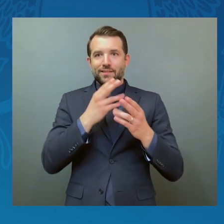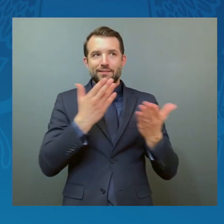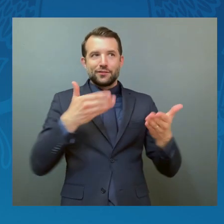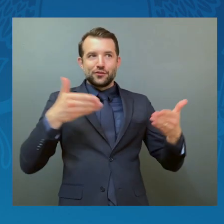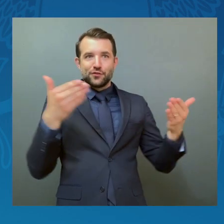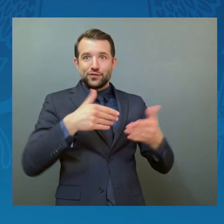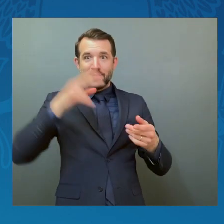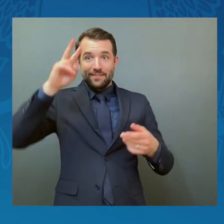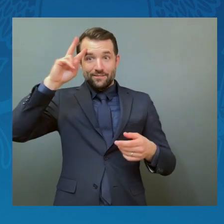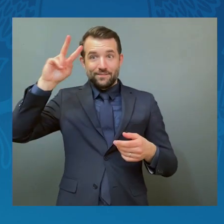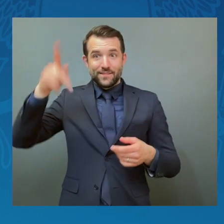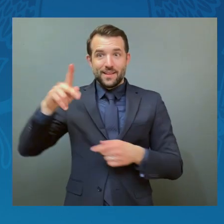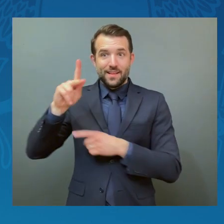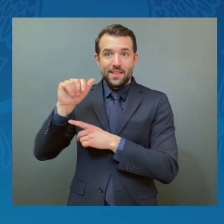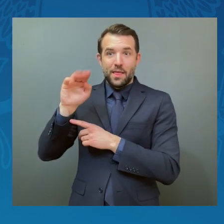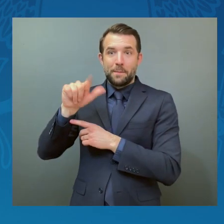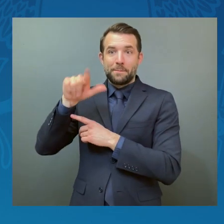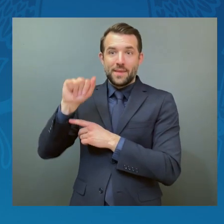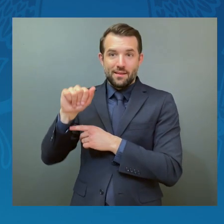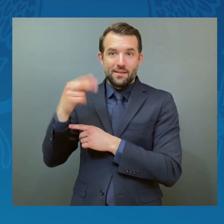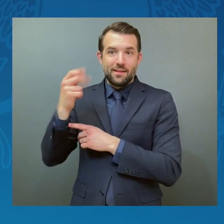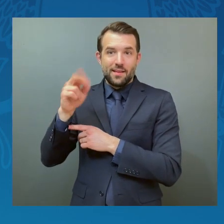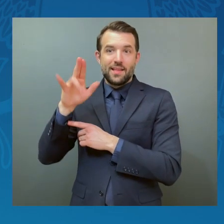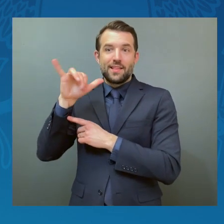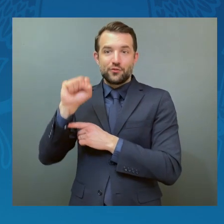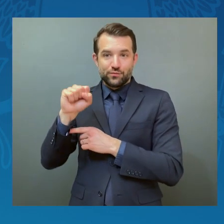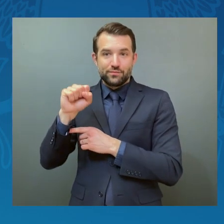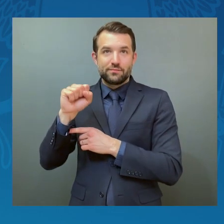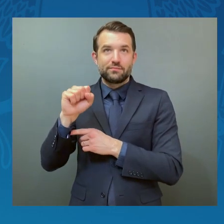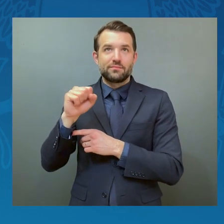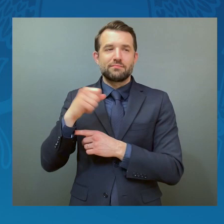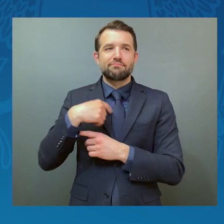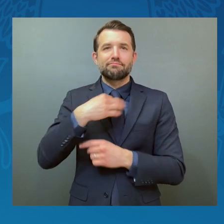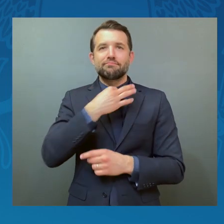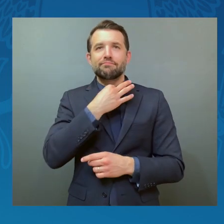to hear what the Biden-Harris Administration is doing to help others struggle to pay their medical debt.